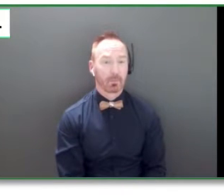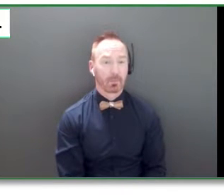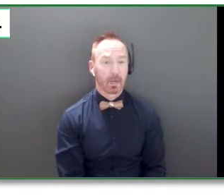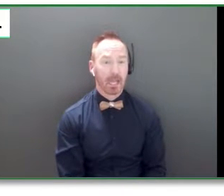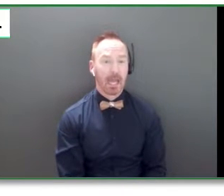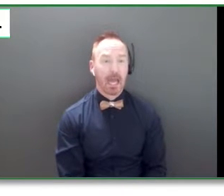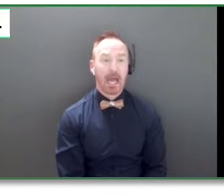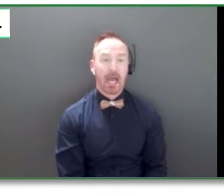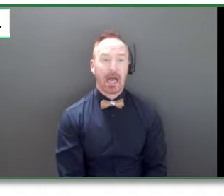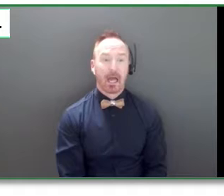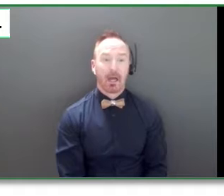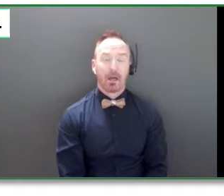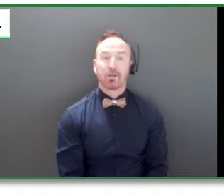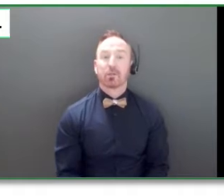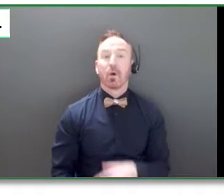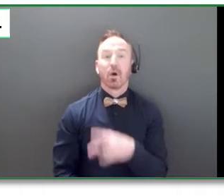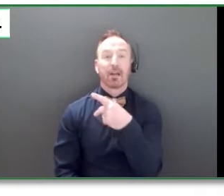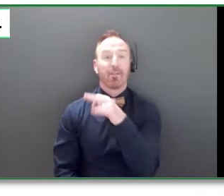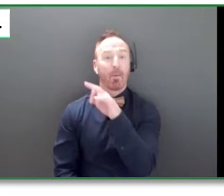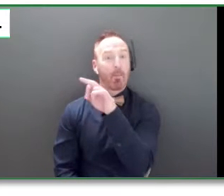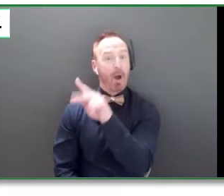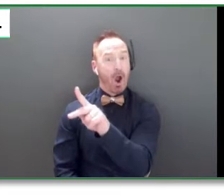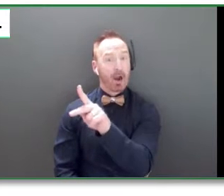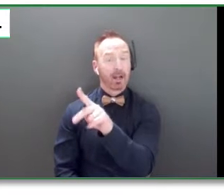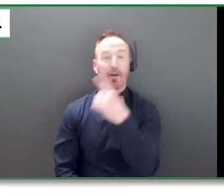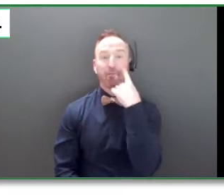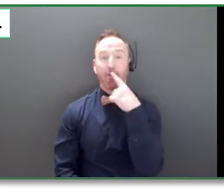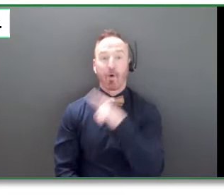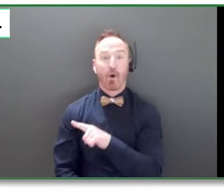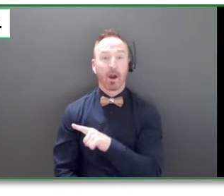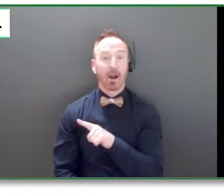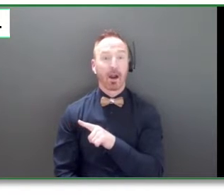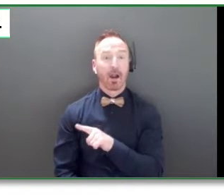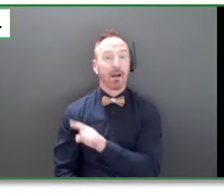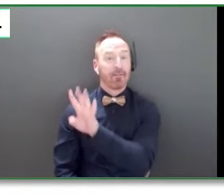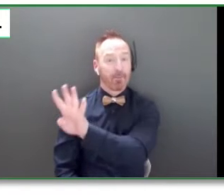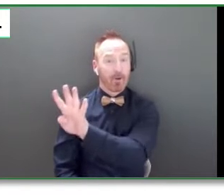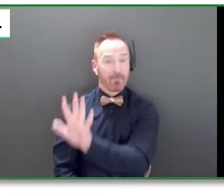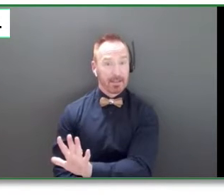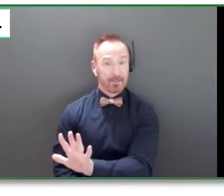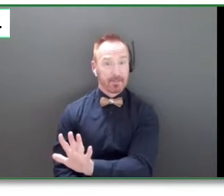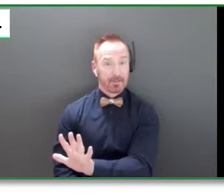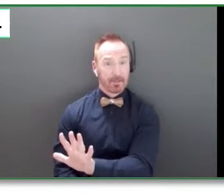population. We need to include everyone in